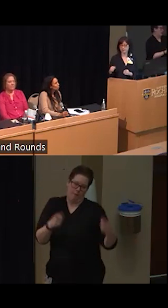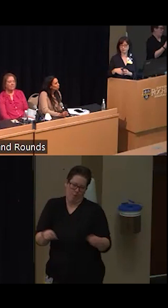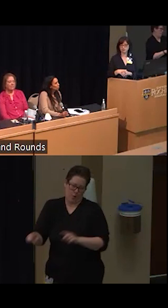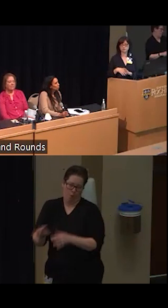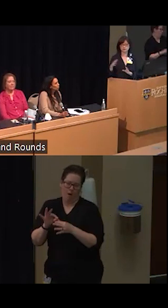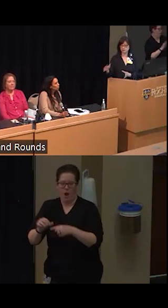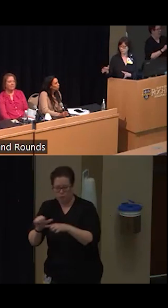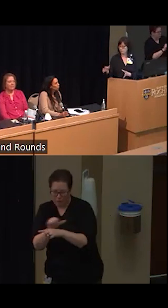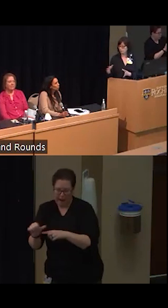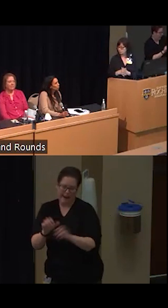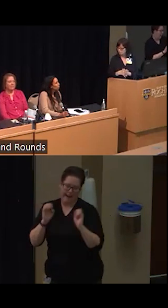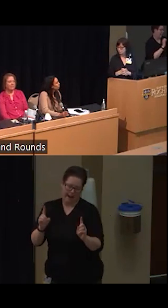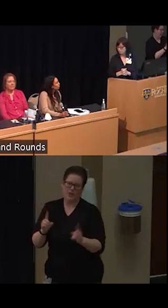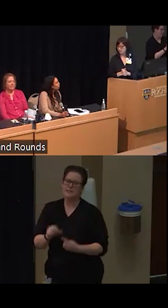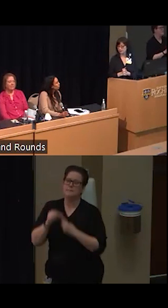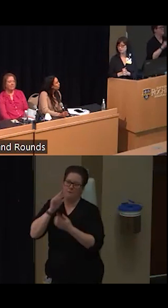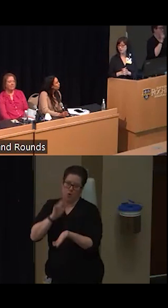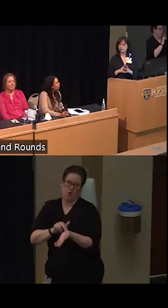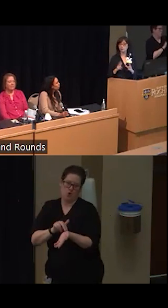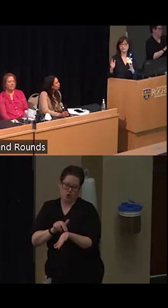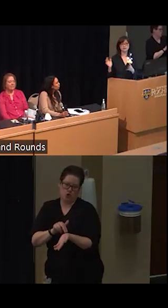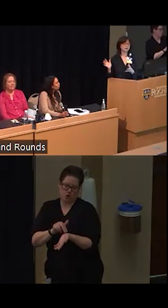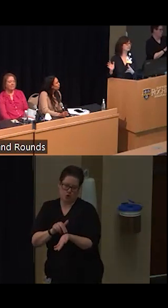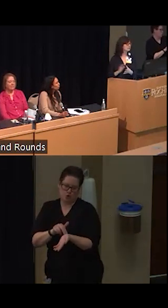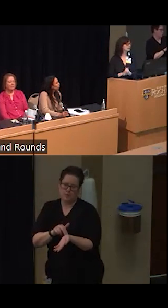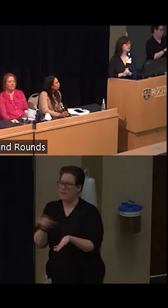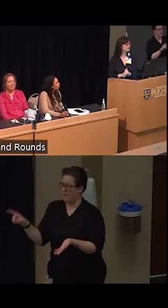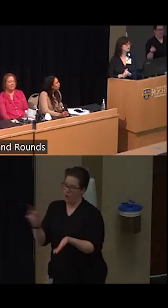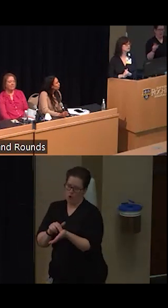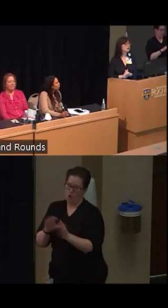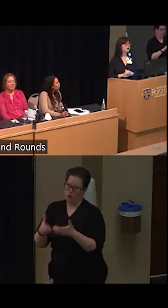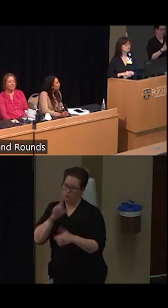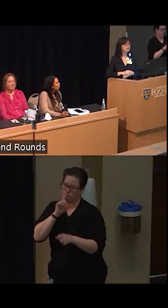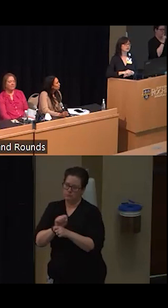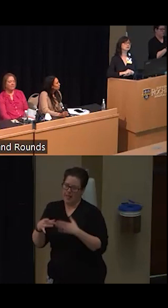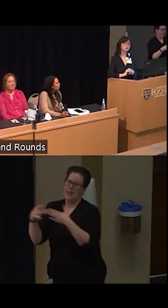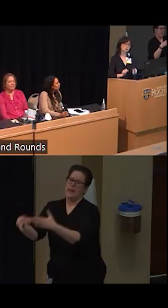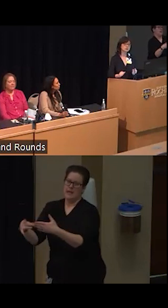efforts especially from our nursing group that has really taken the lead on this um but there is more